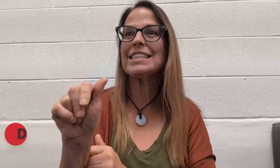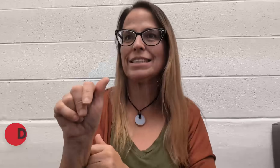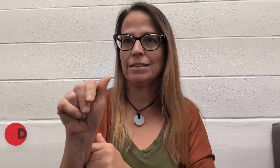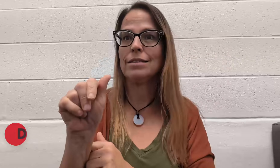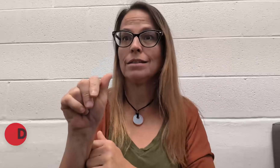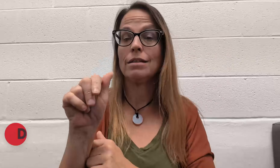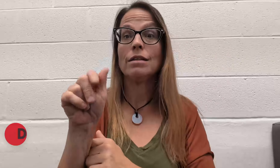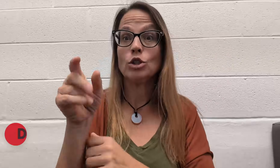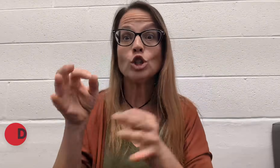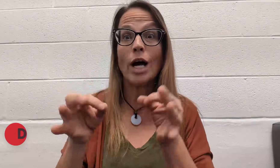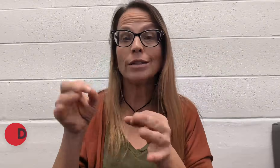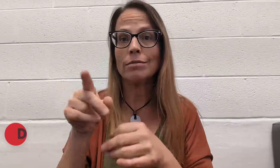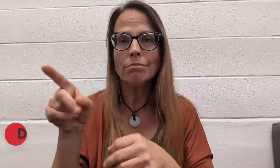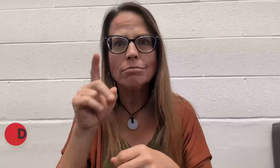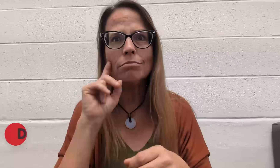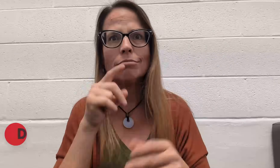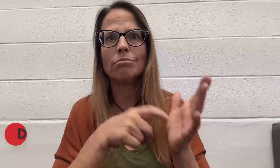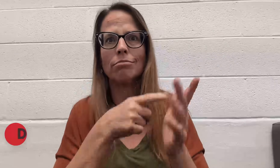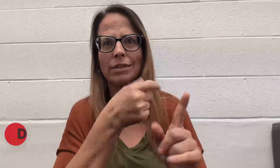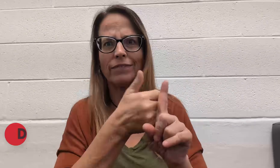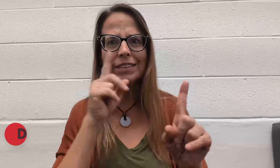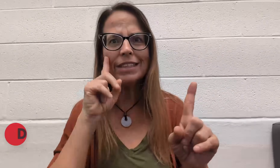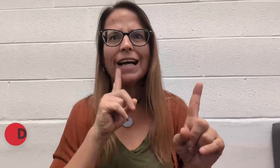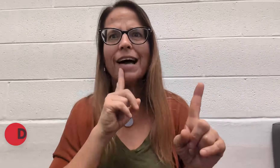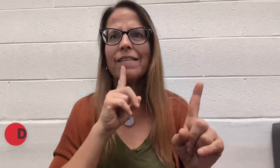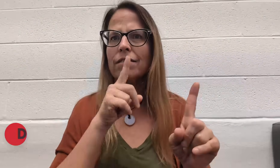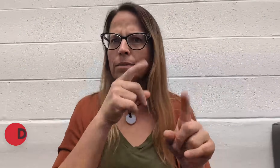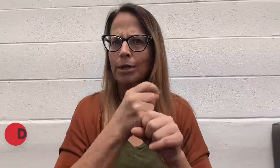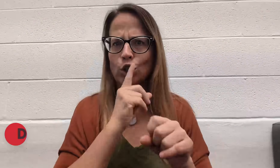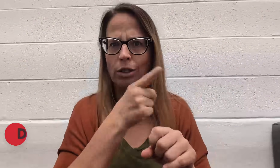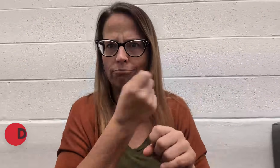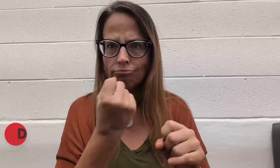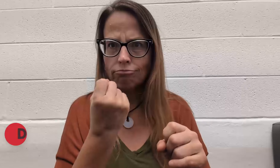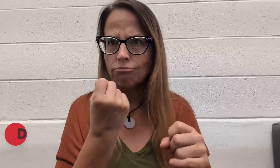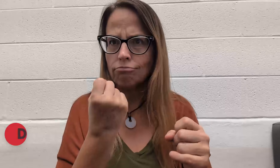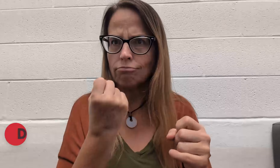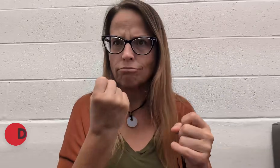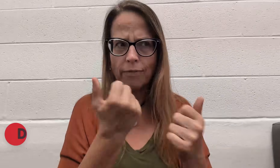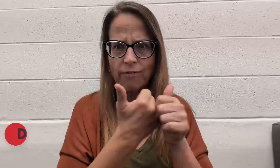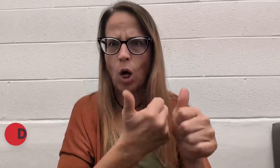Once judges realized he was Deaf, they made sure he could follow